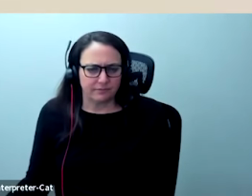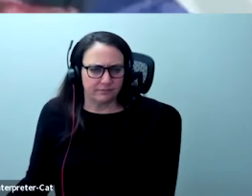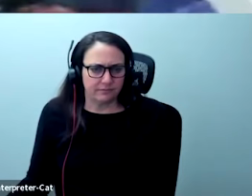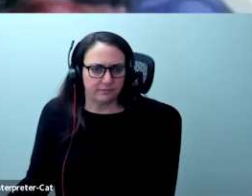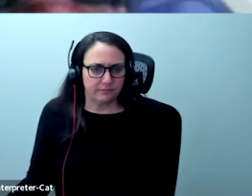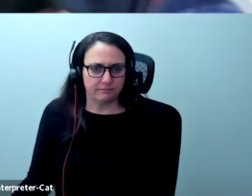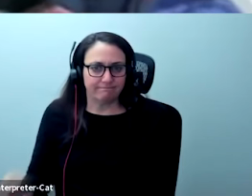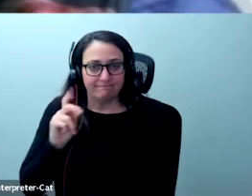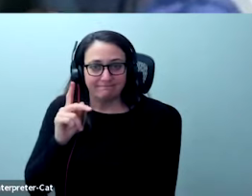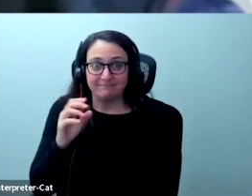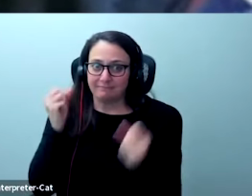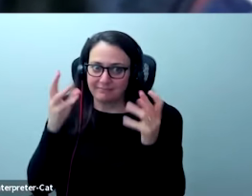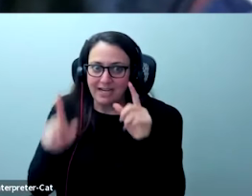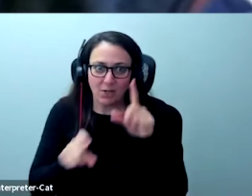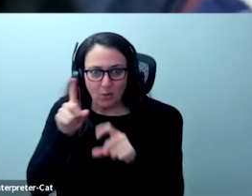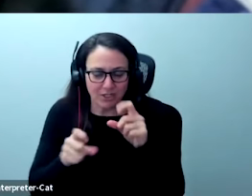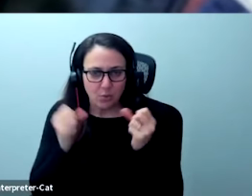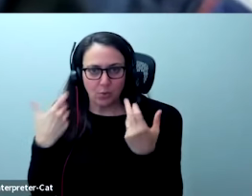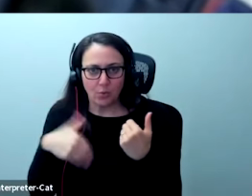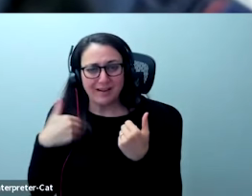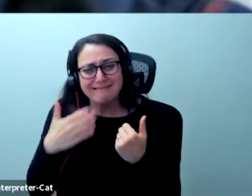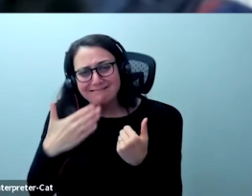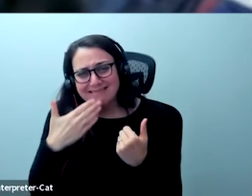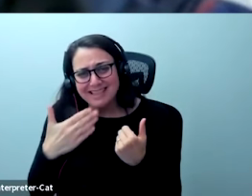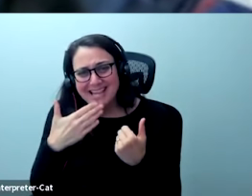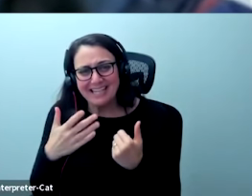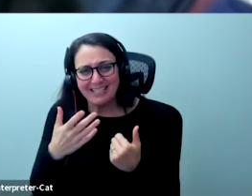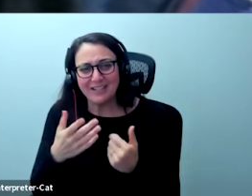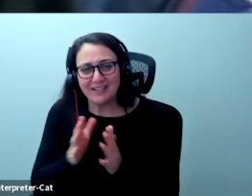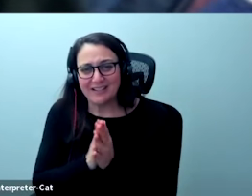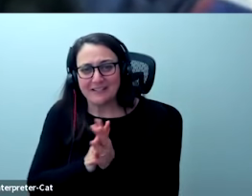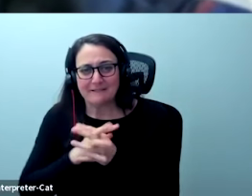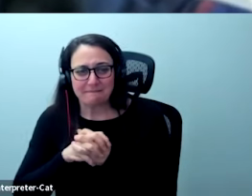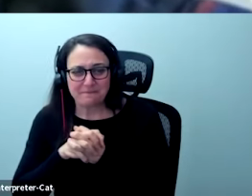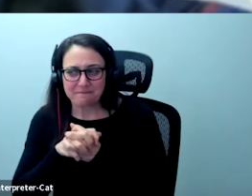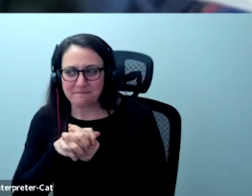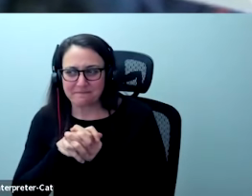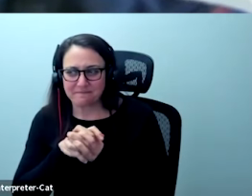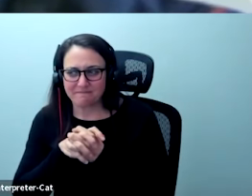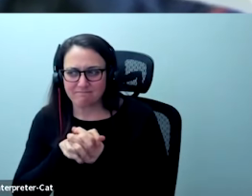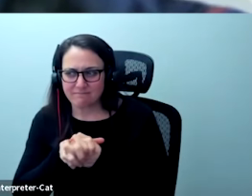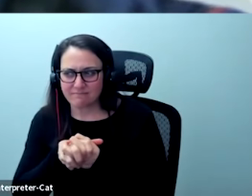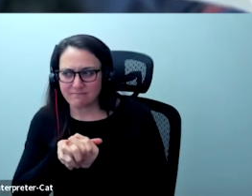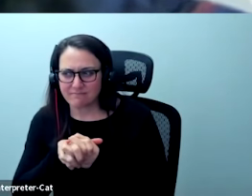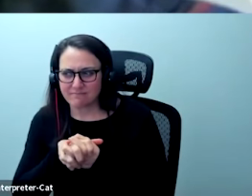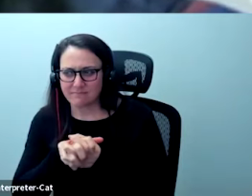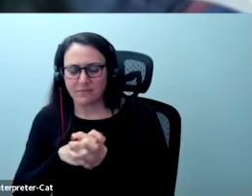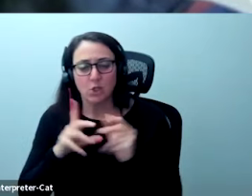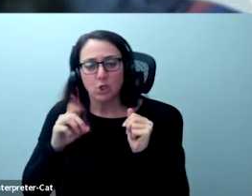Okay, lots of questions coming in. We appreciate that from the audience. Next question, "Do you feel like there are accessibility needs